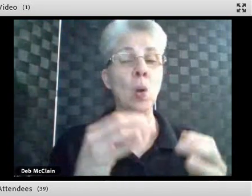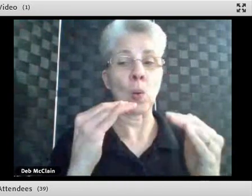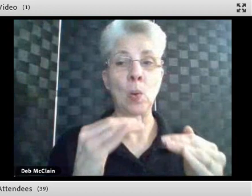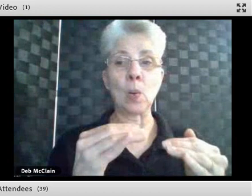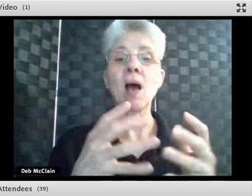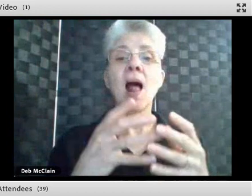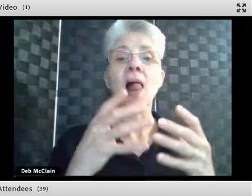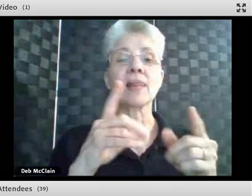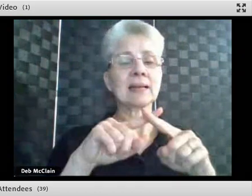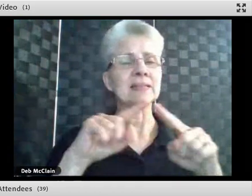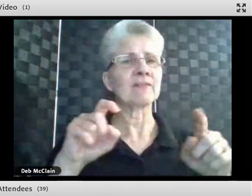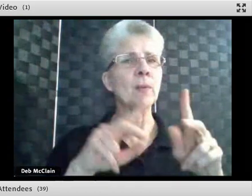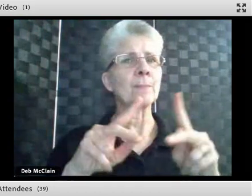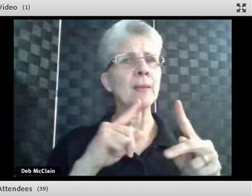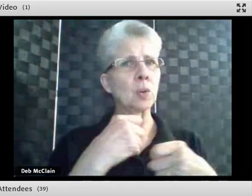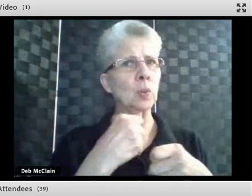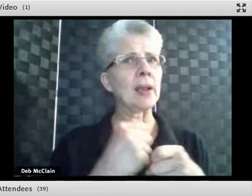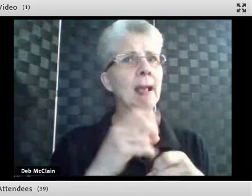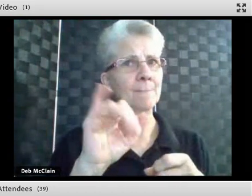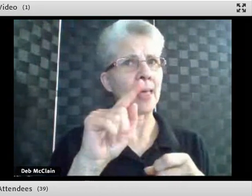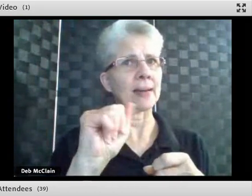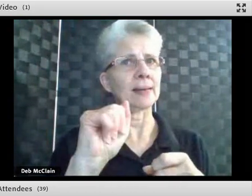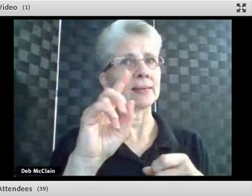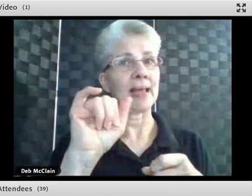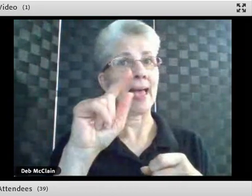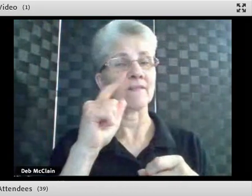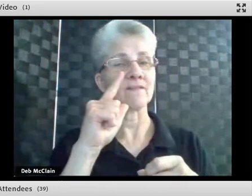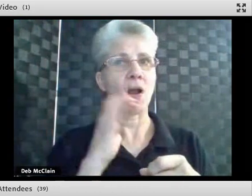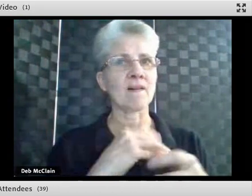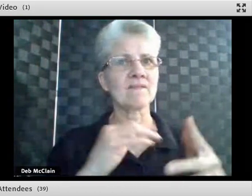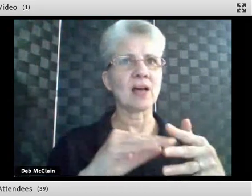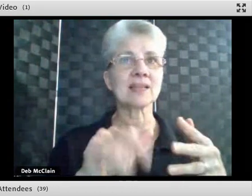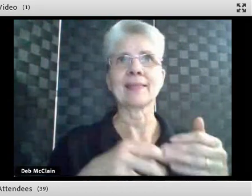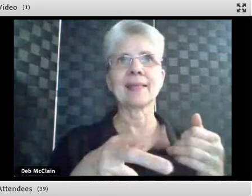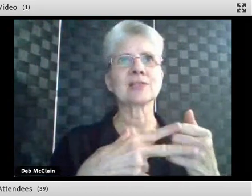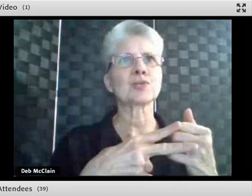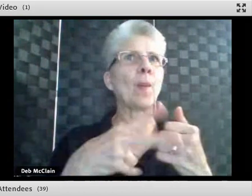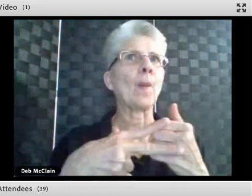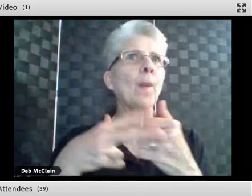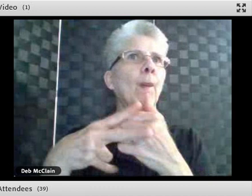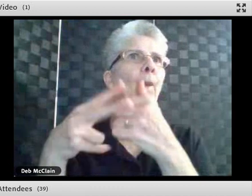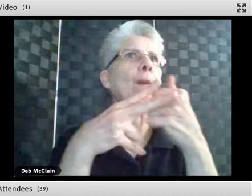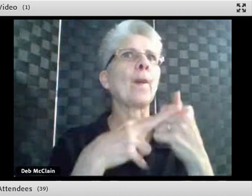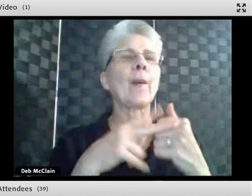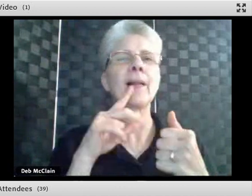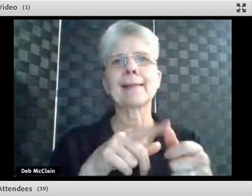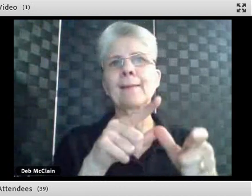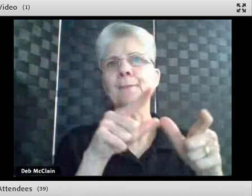A lot of different people often create the metadata for our files, and then they store it all around. It can be stored on local machines.